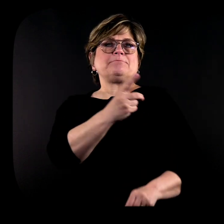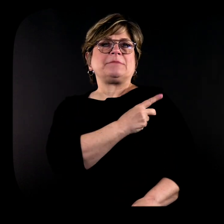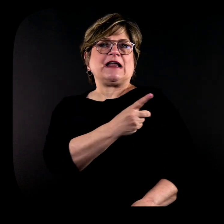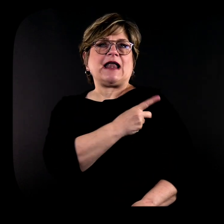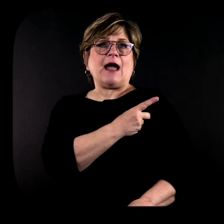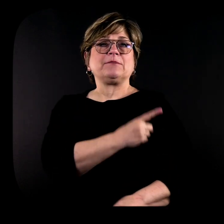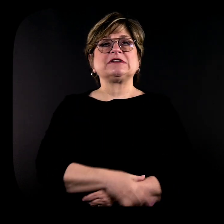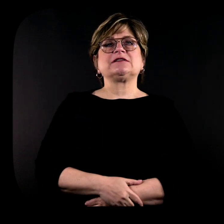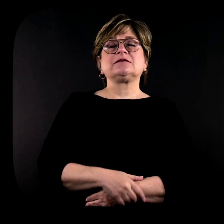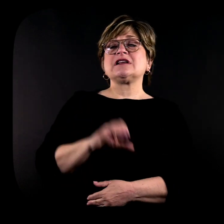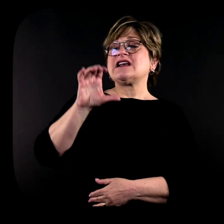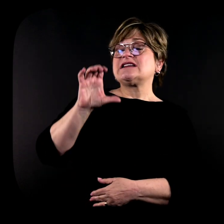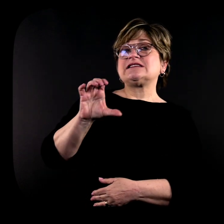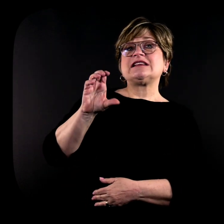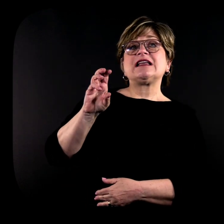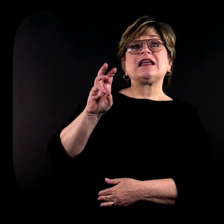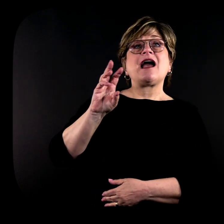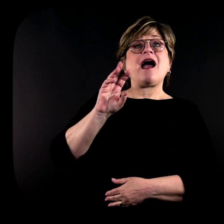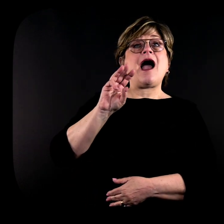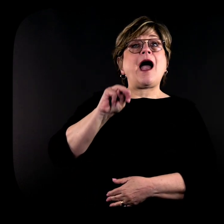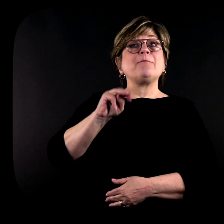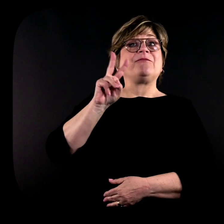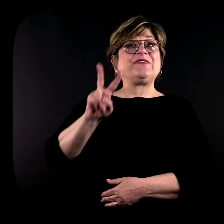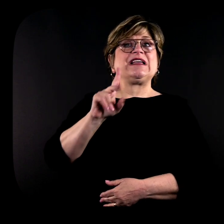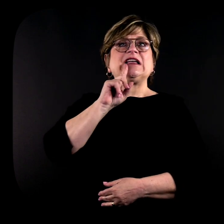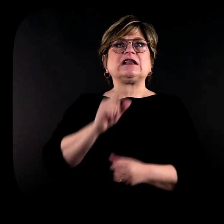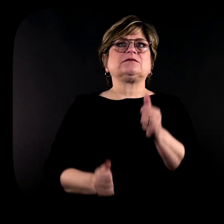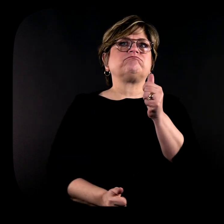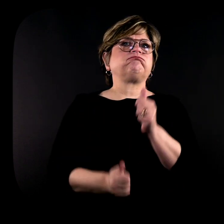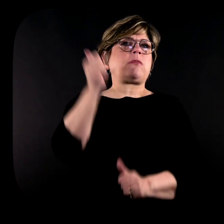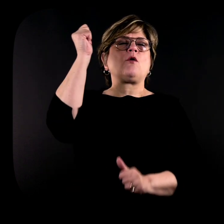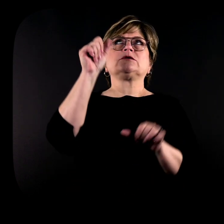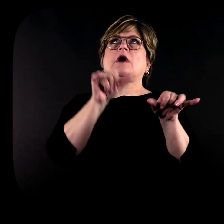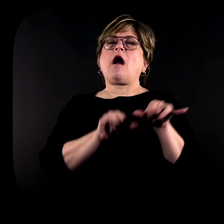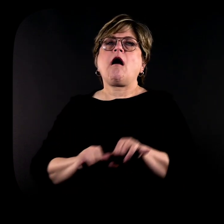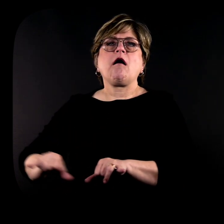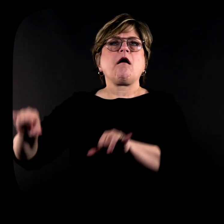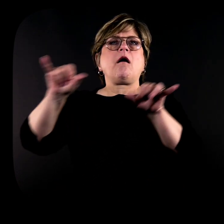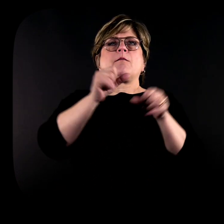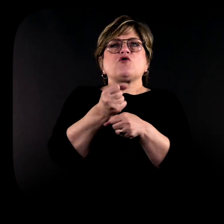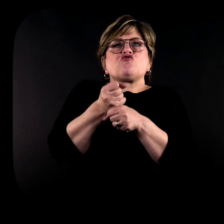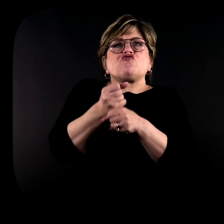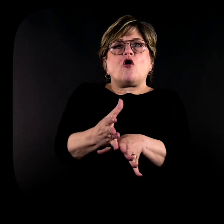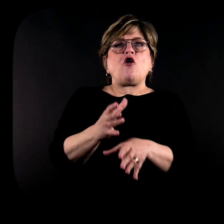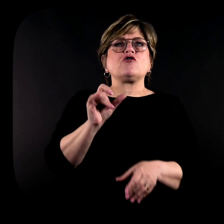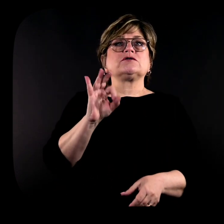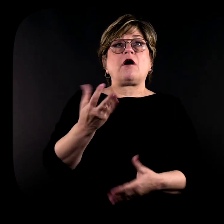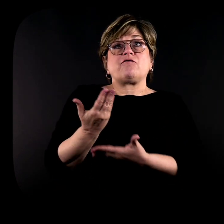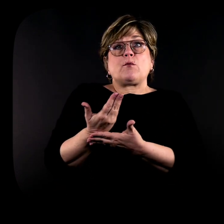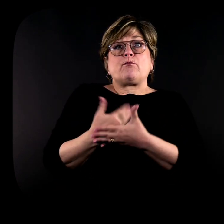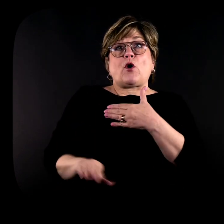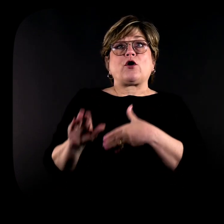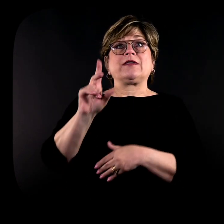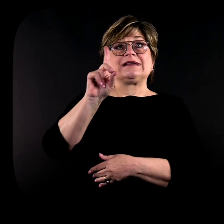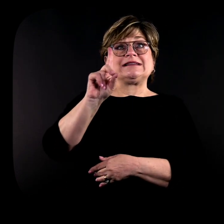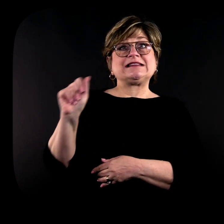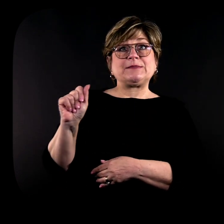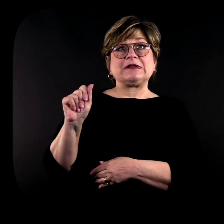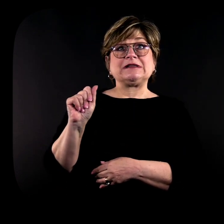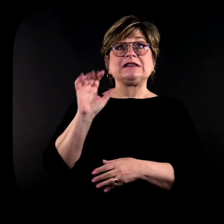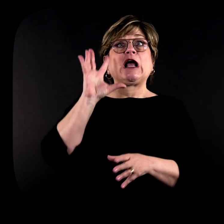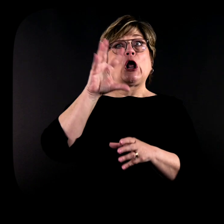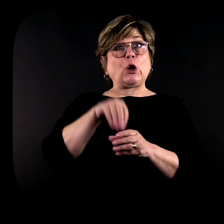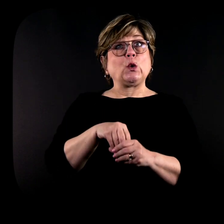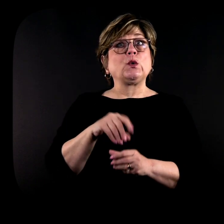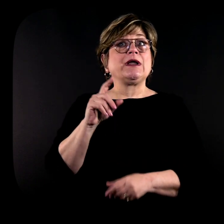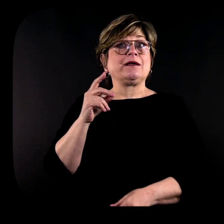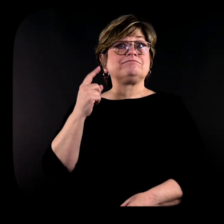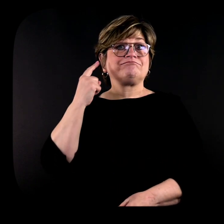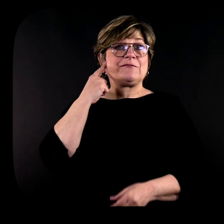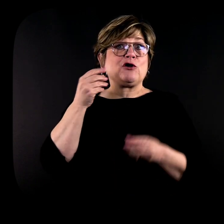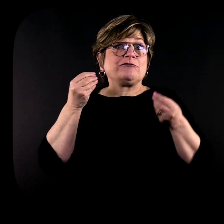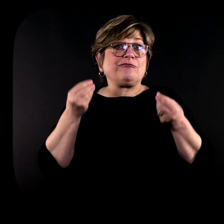Minneapolis. CMV is the most common cause of birth disabilities, including hearing loss,